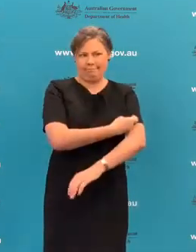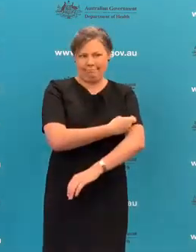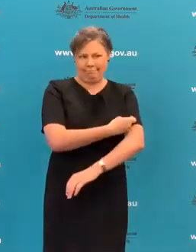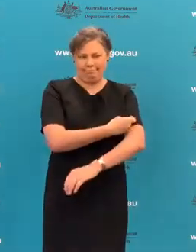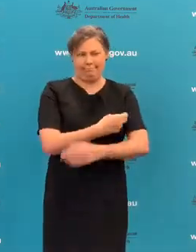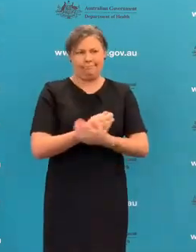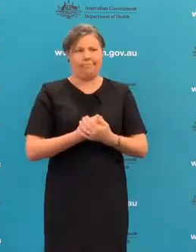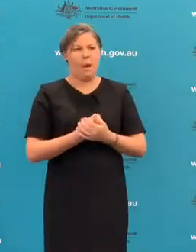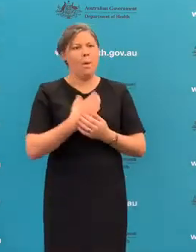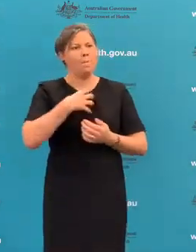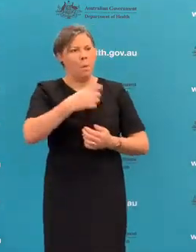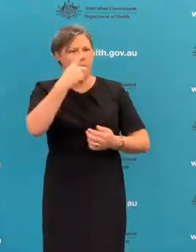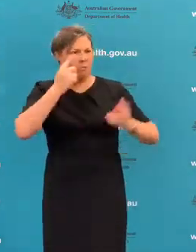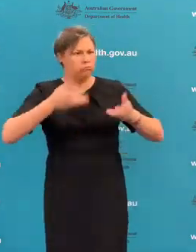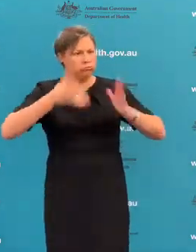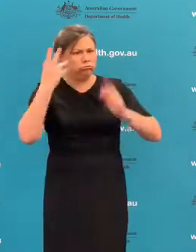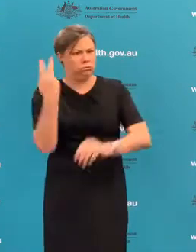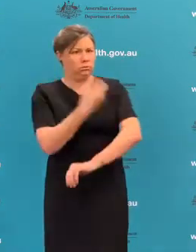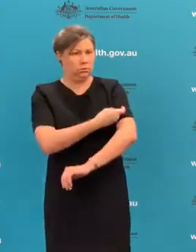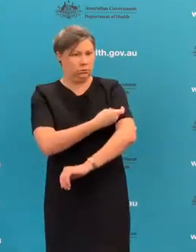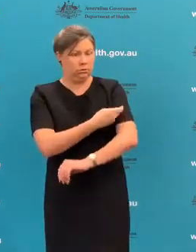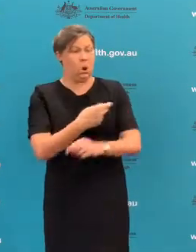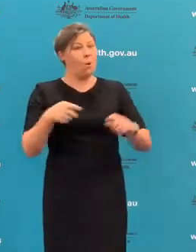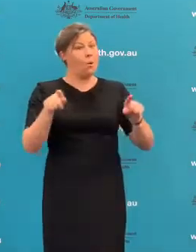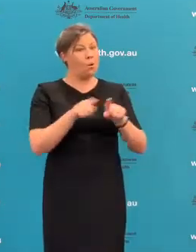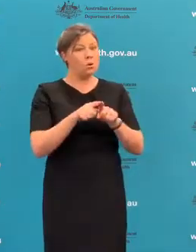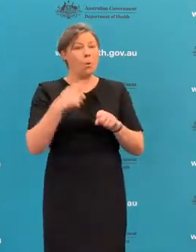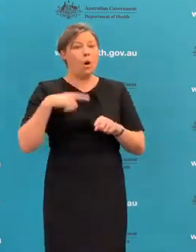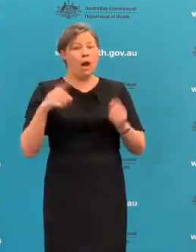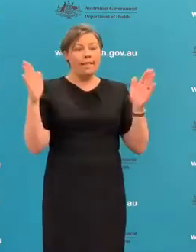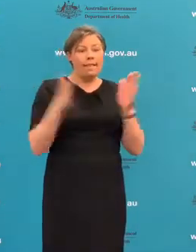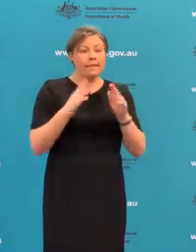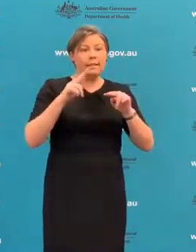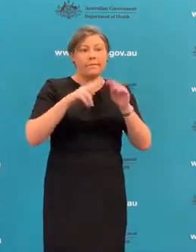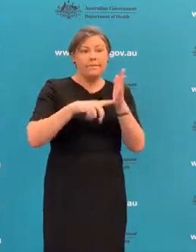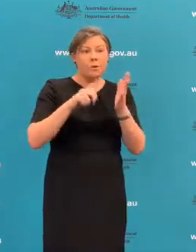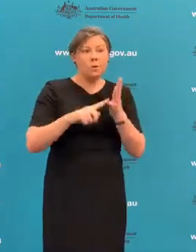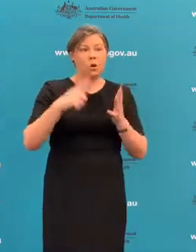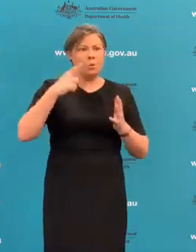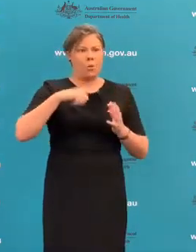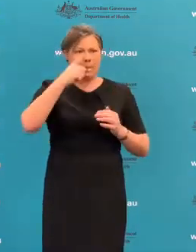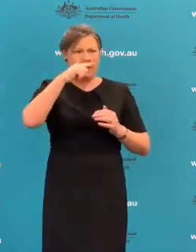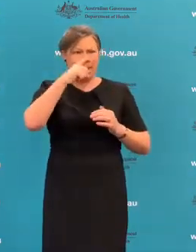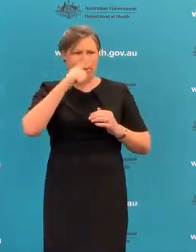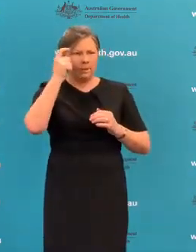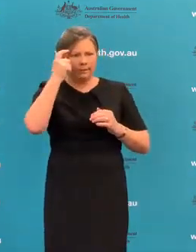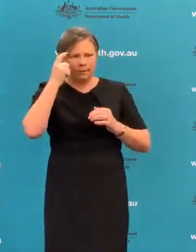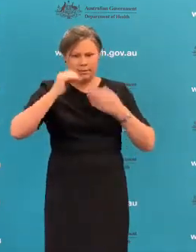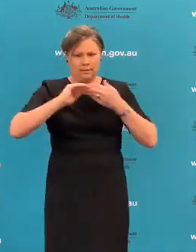of influenza is also due to the physical distancing measures which have been in place since the start of the pandemic.